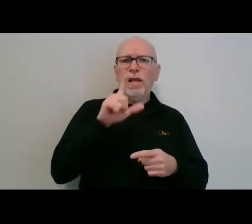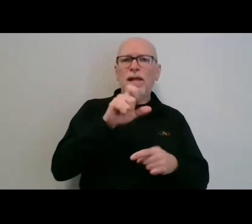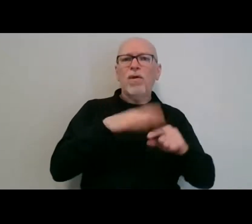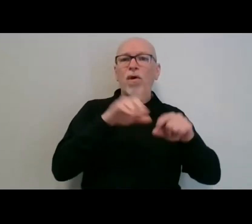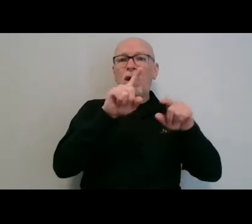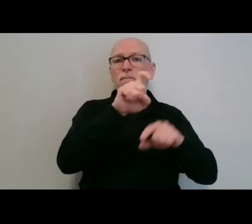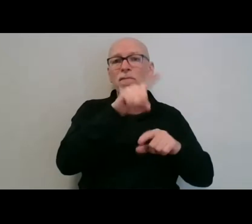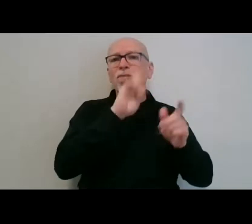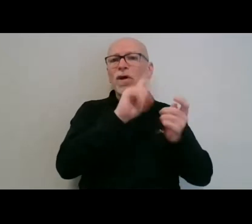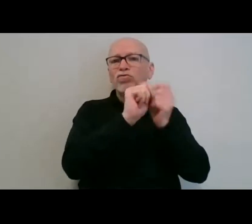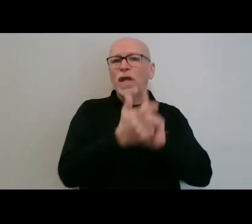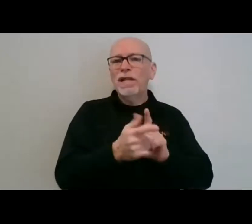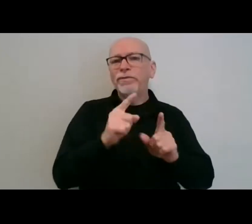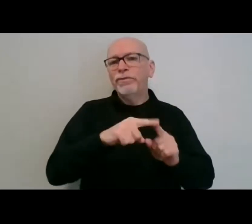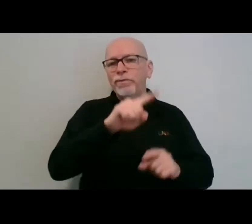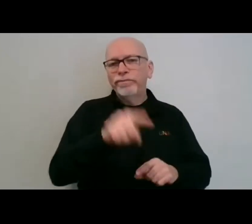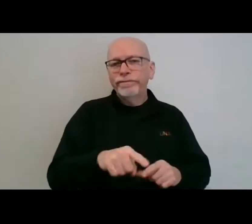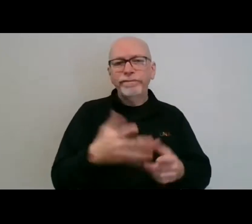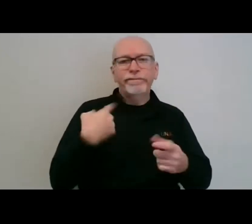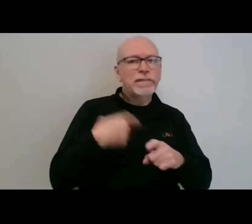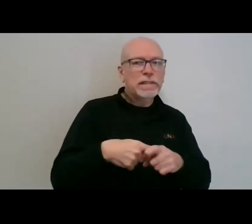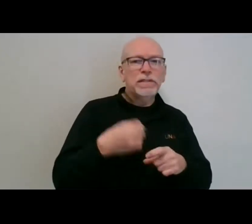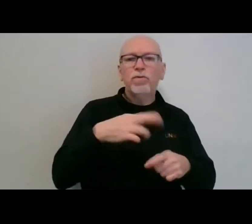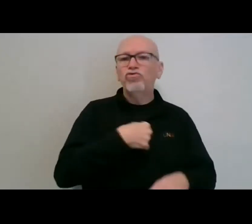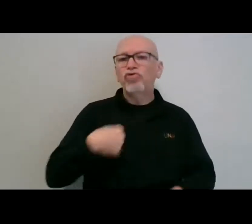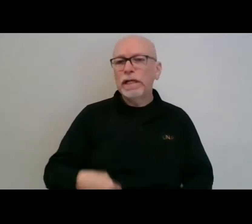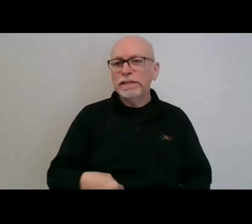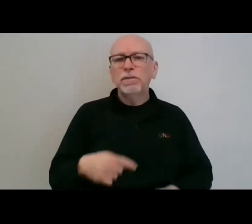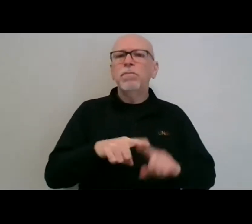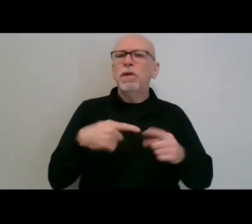and translate it into Spanish or Chinese but I just want to make sure."